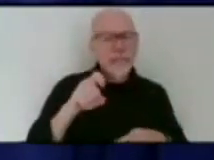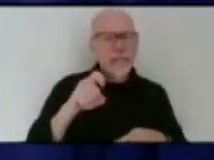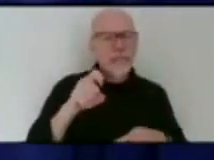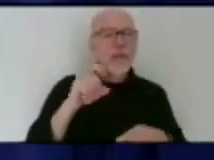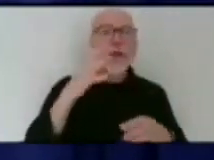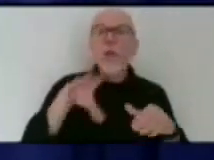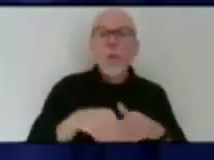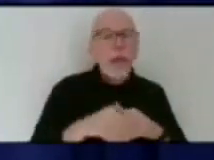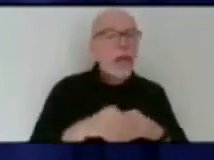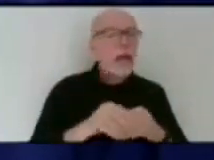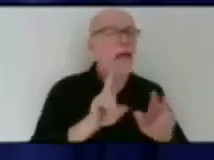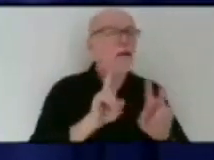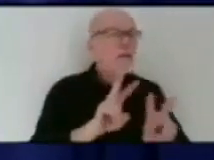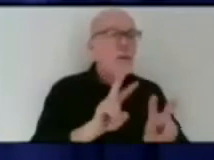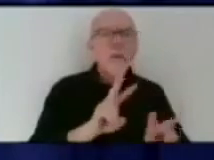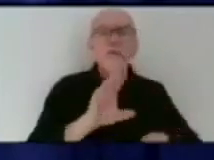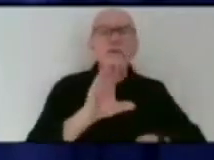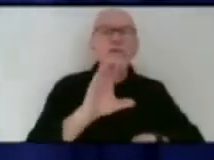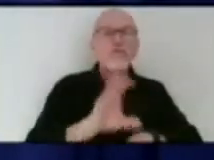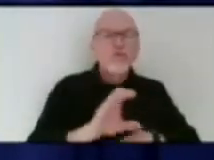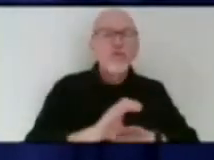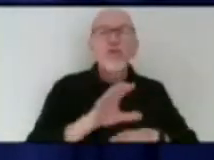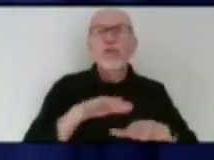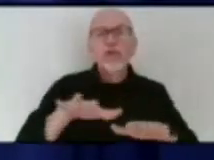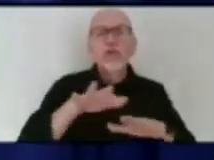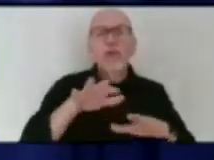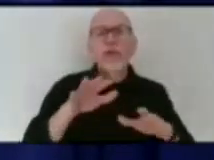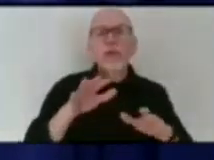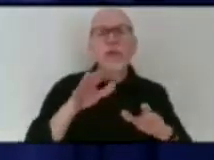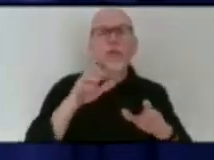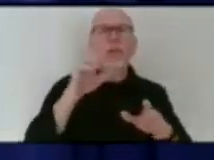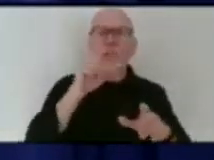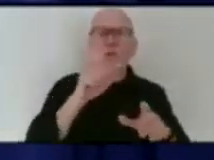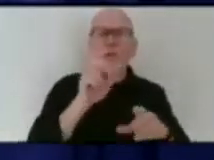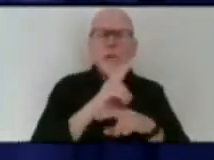and church services. But it's the after events where people tend to just say